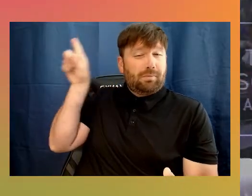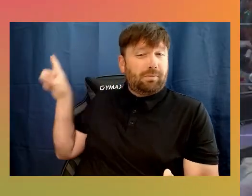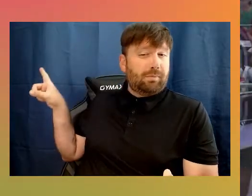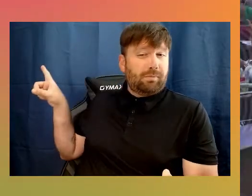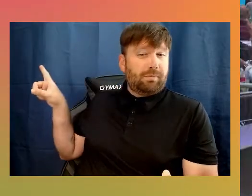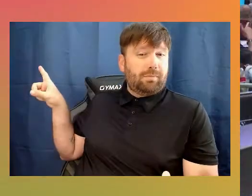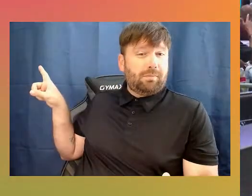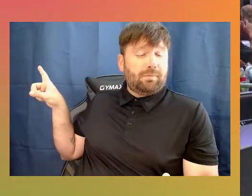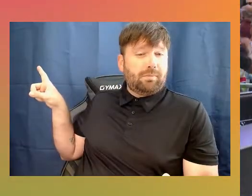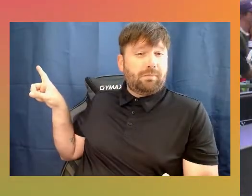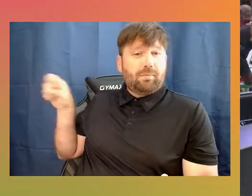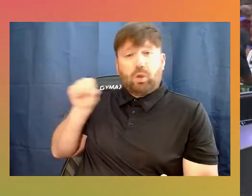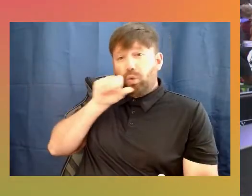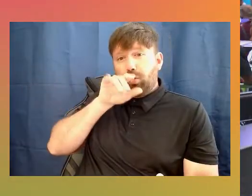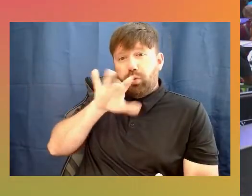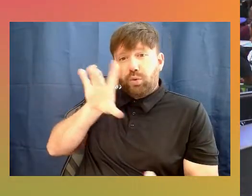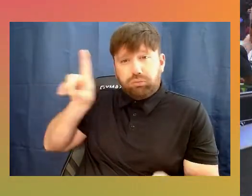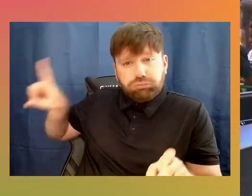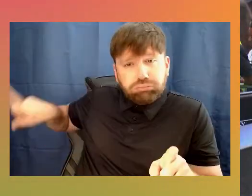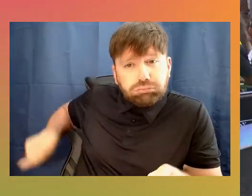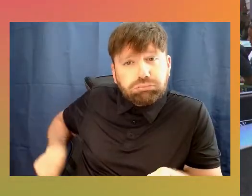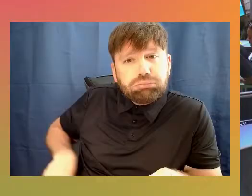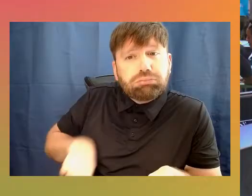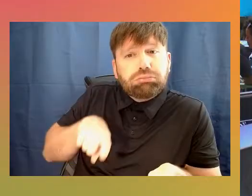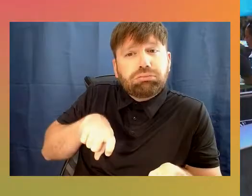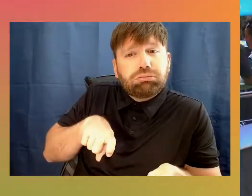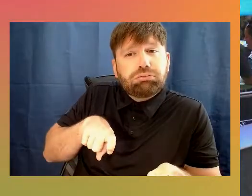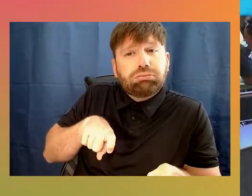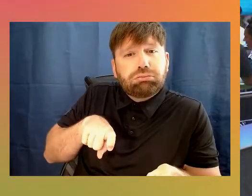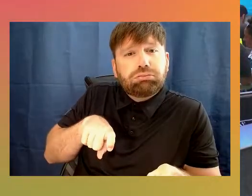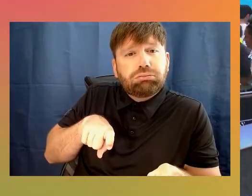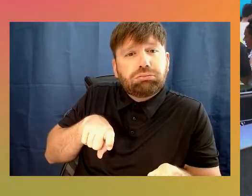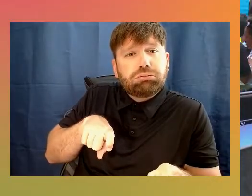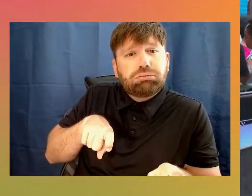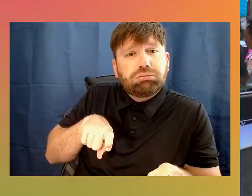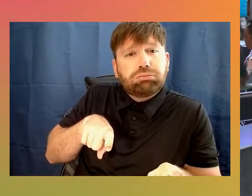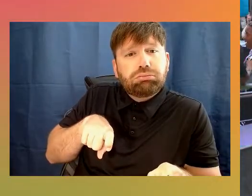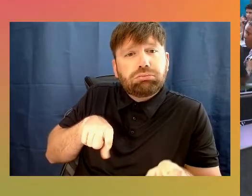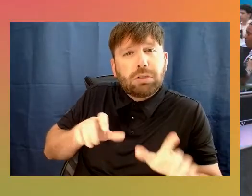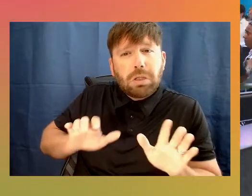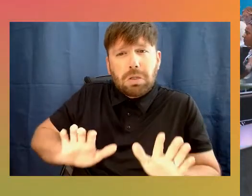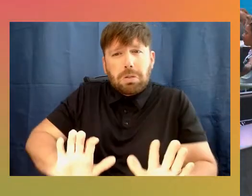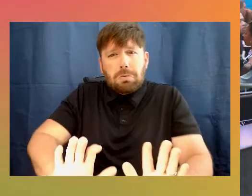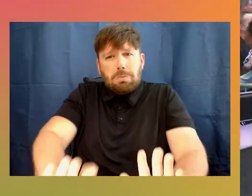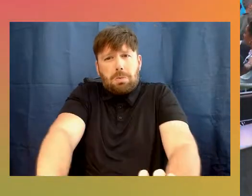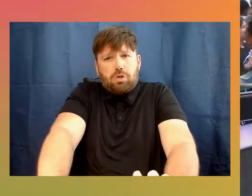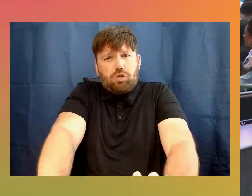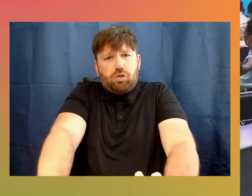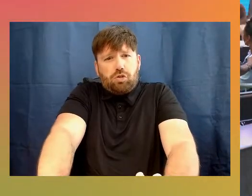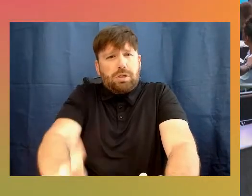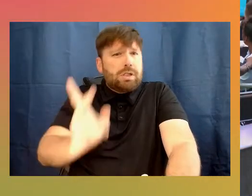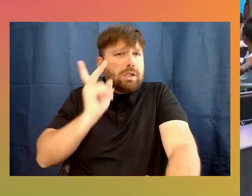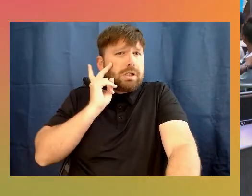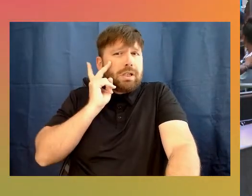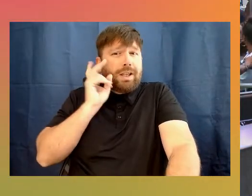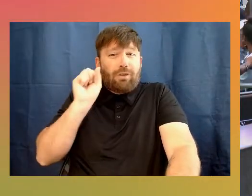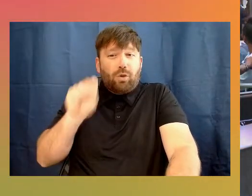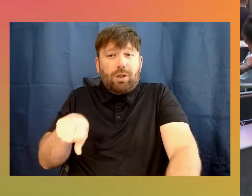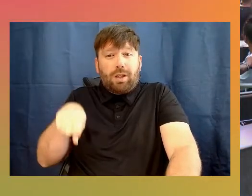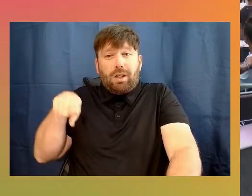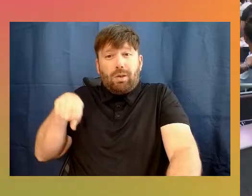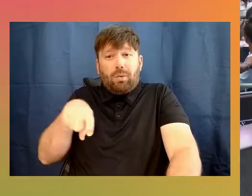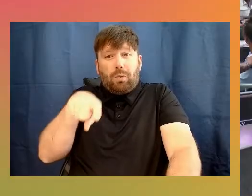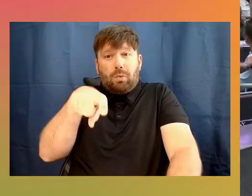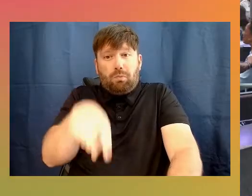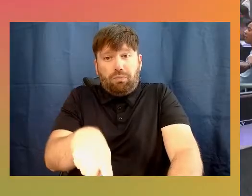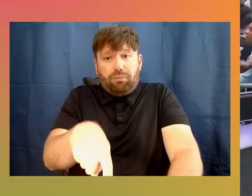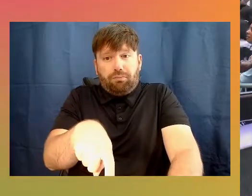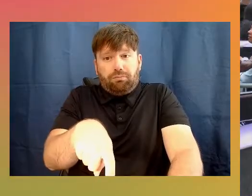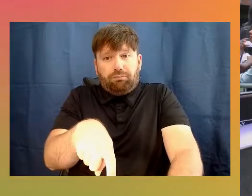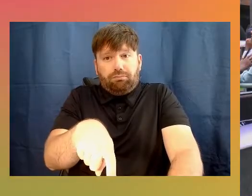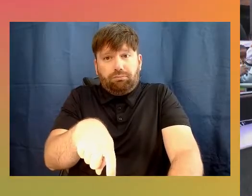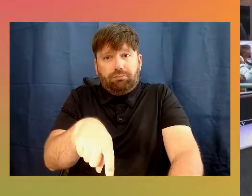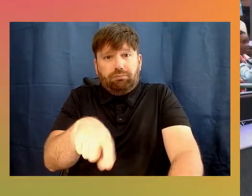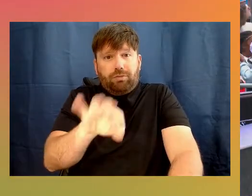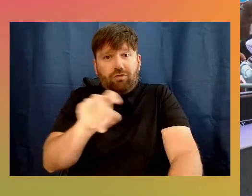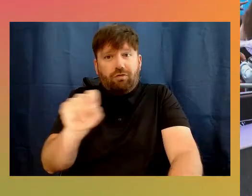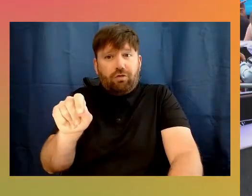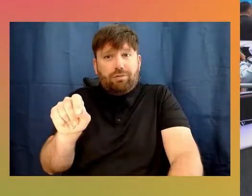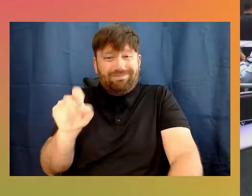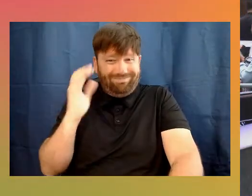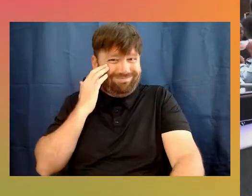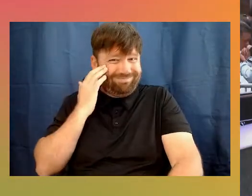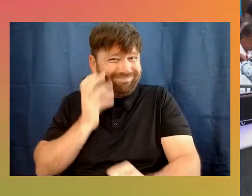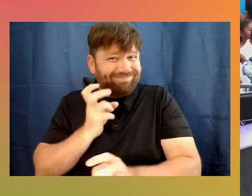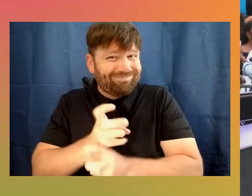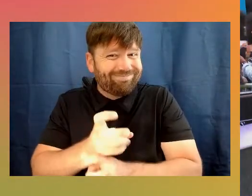INNER RIGHT KNEE.